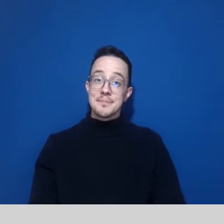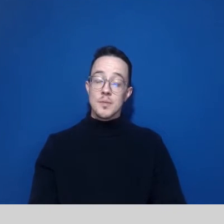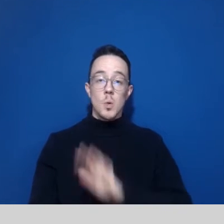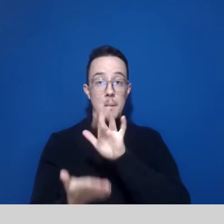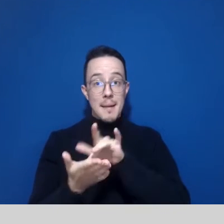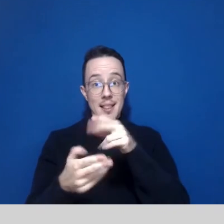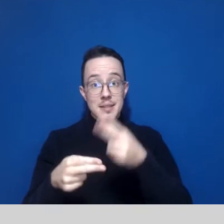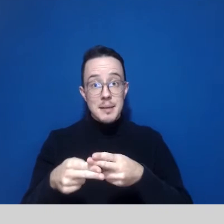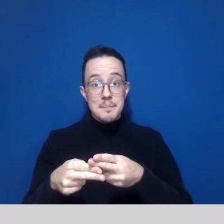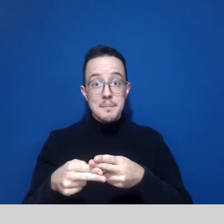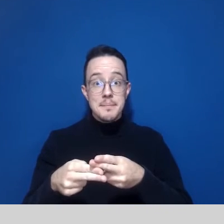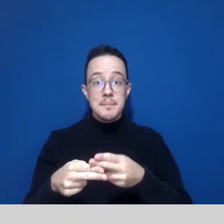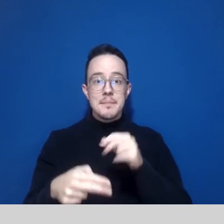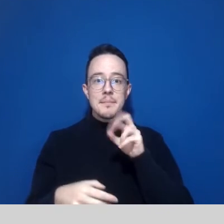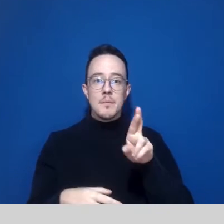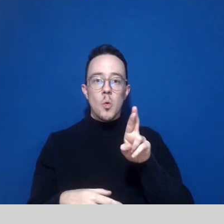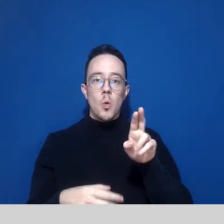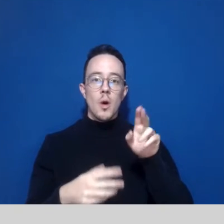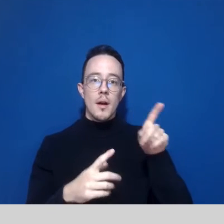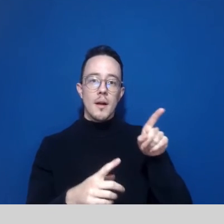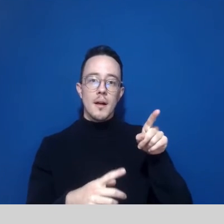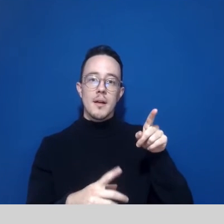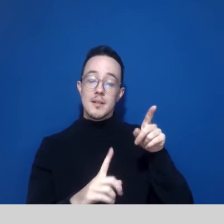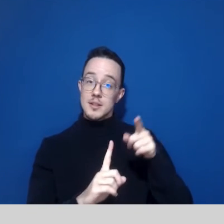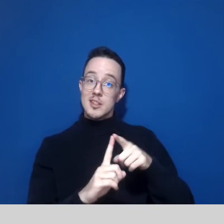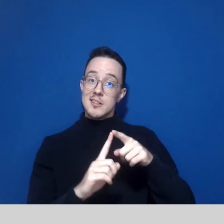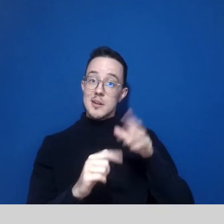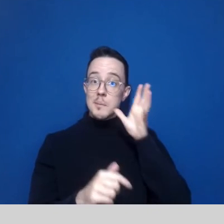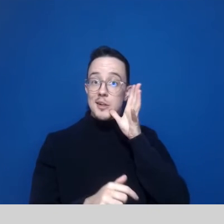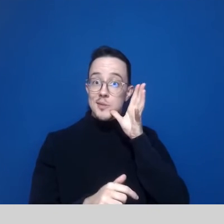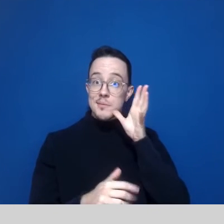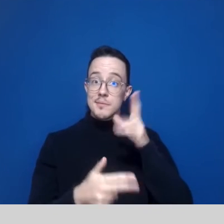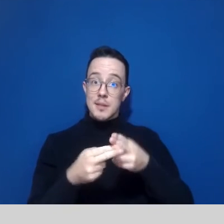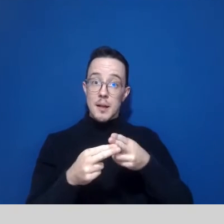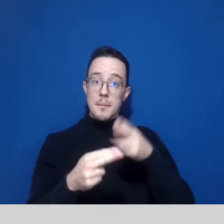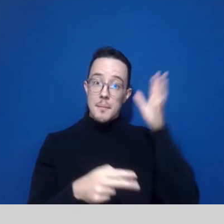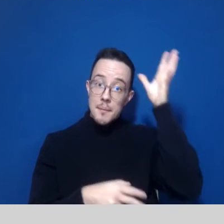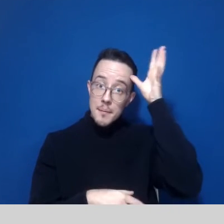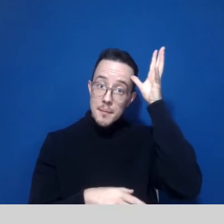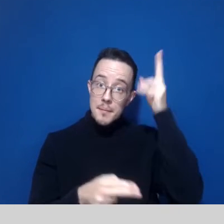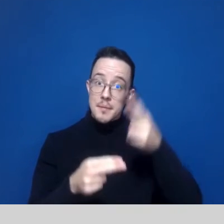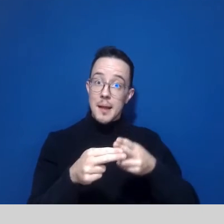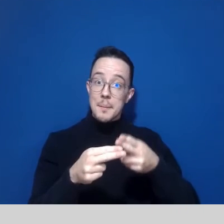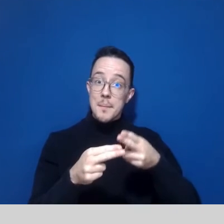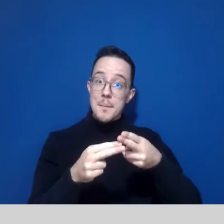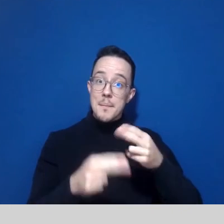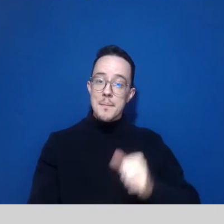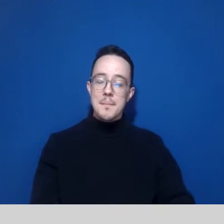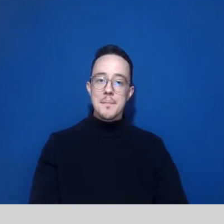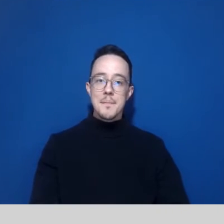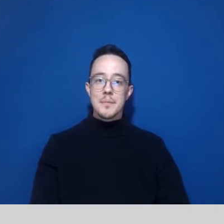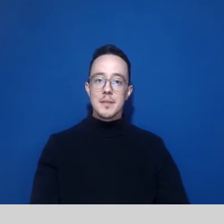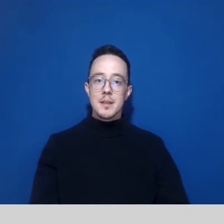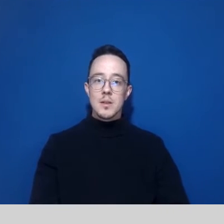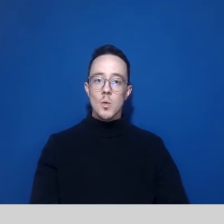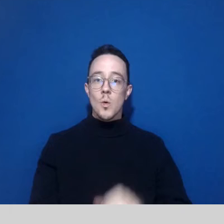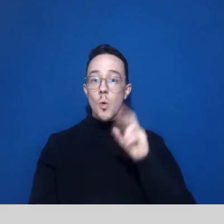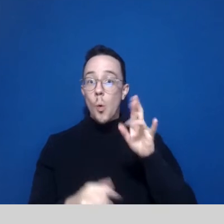Anyone has a middle name, or have something like a metronymic name like in Swedish. Adriana, Lopez, Gonzalez,